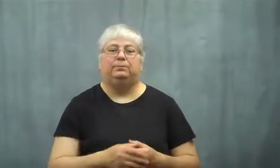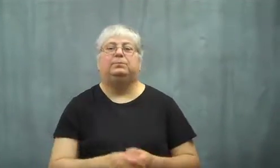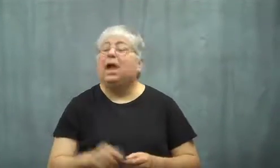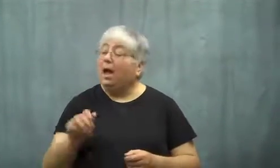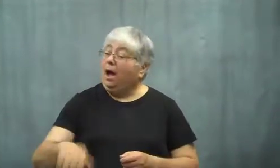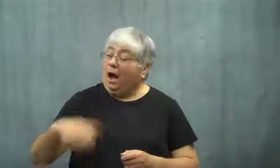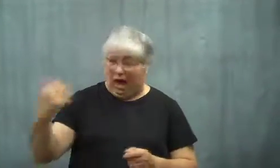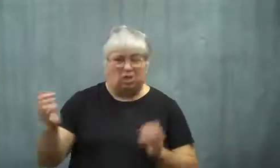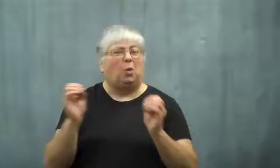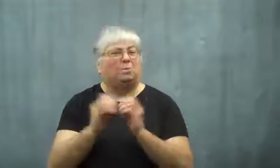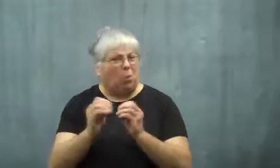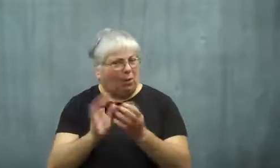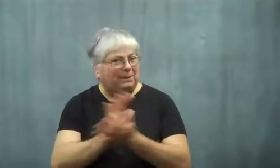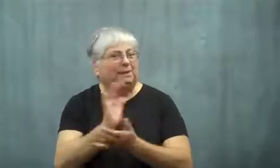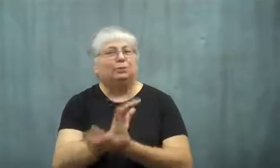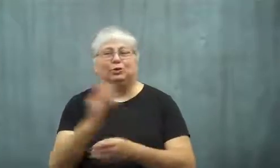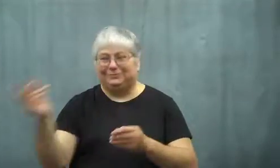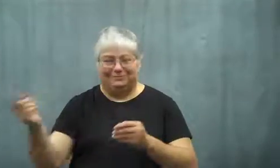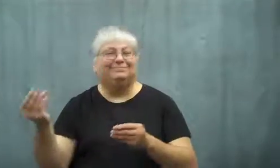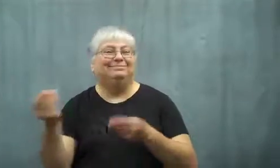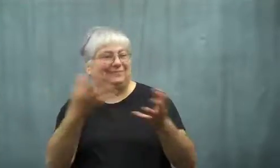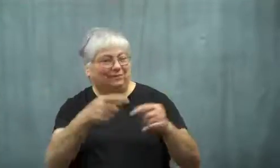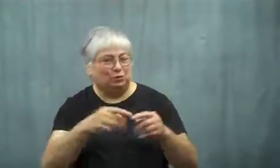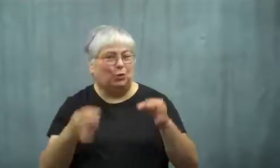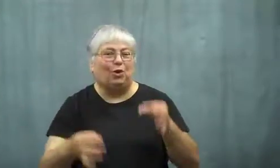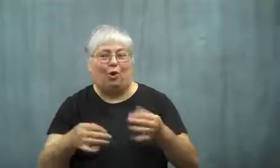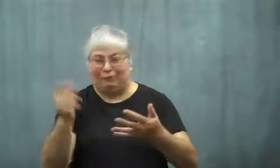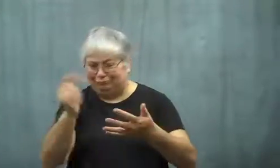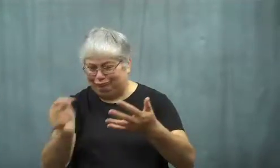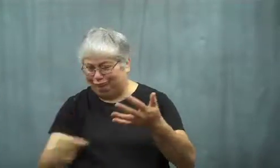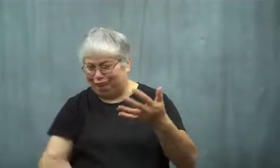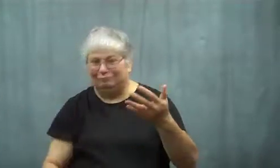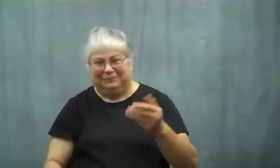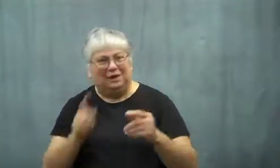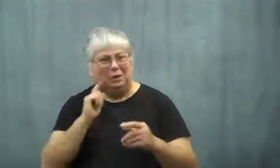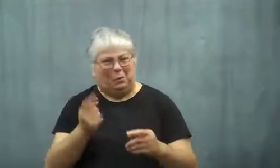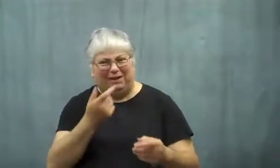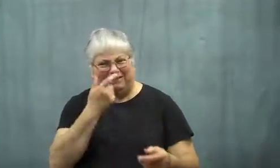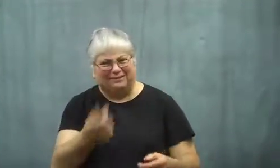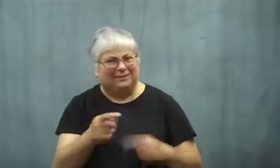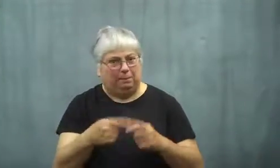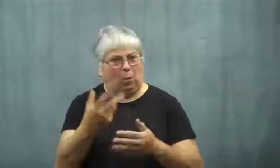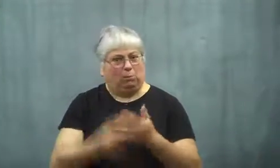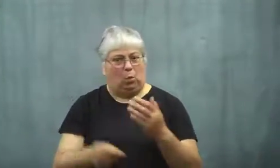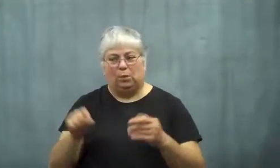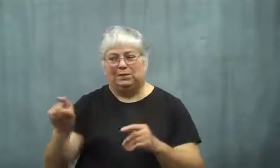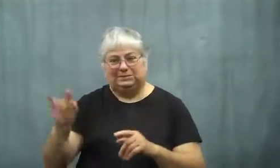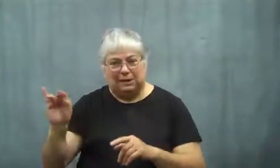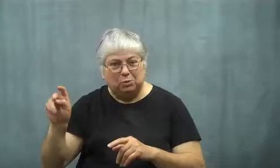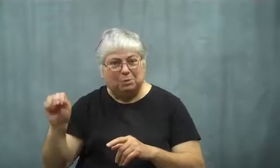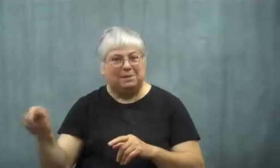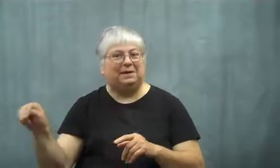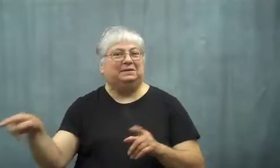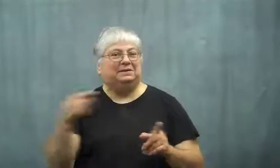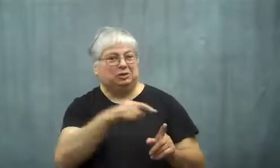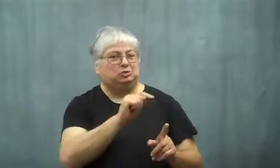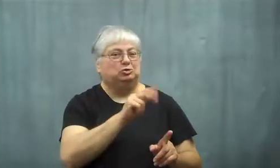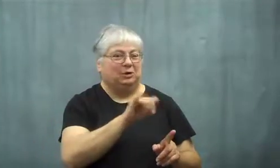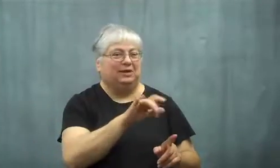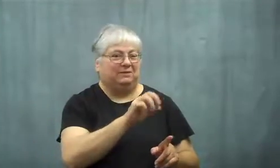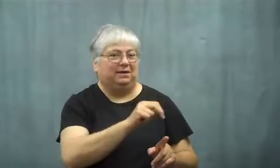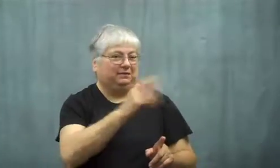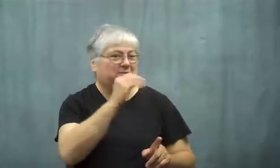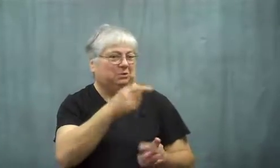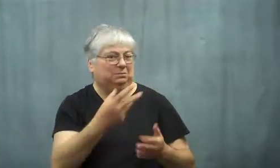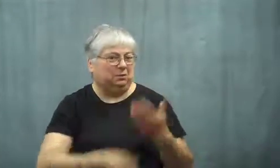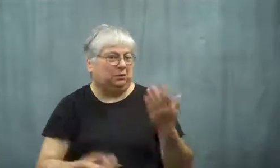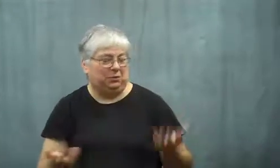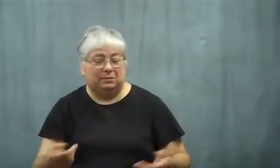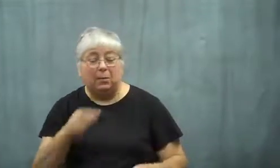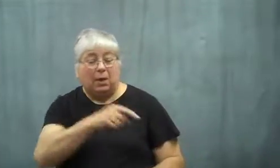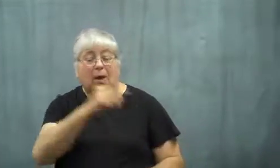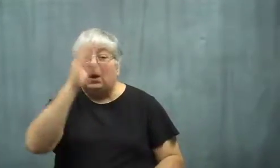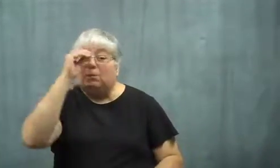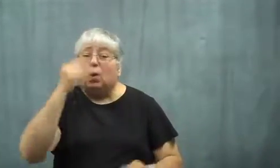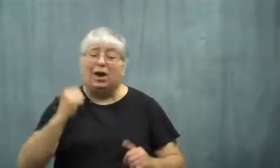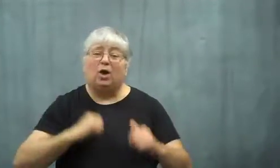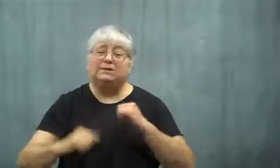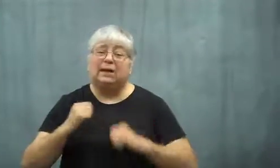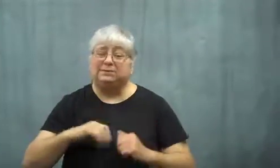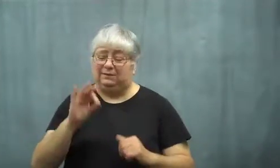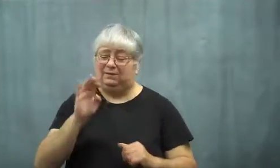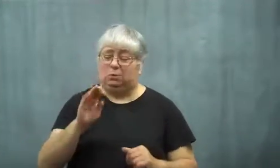More documents were submitted regarding both of them, they are interesting.